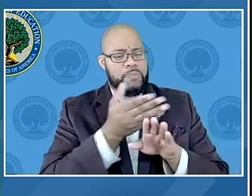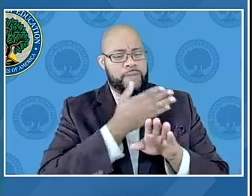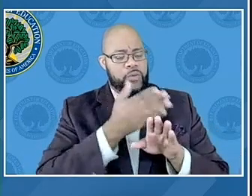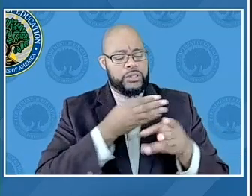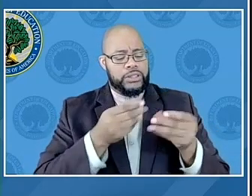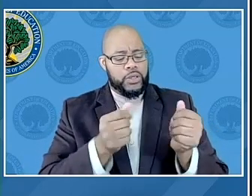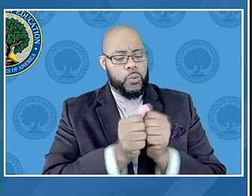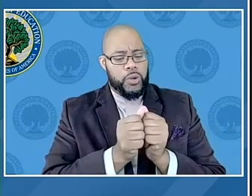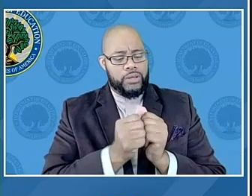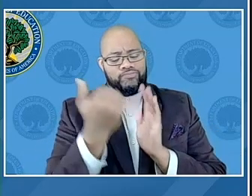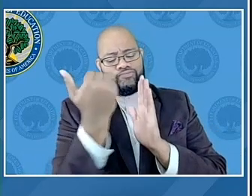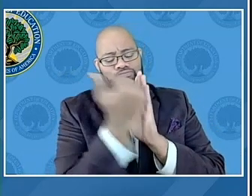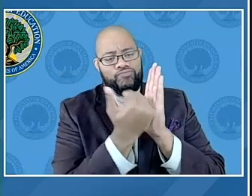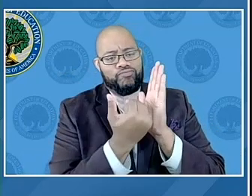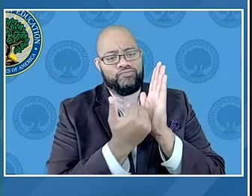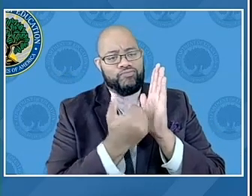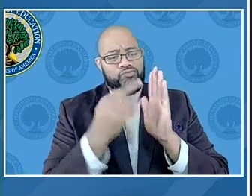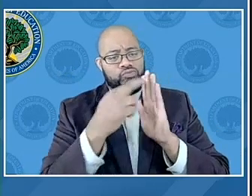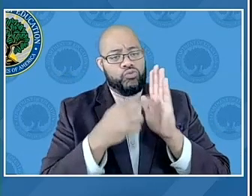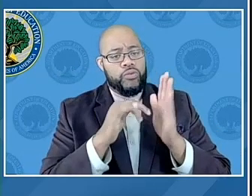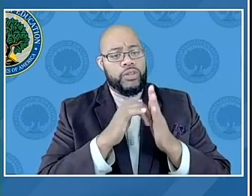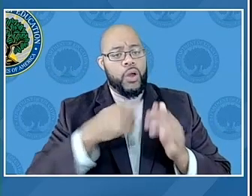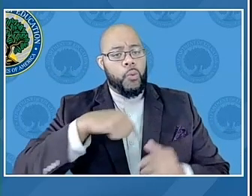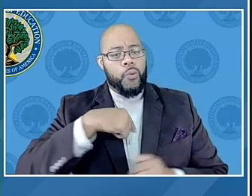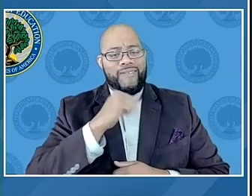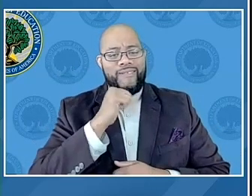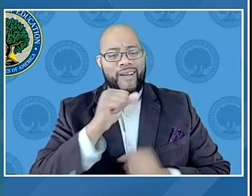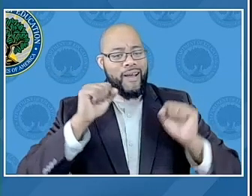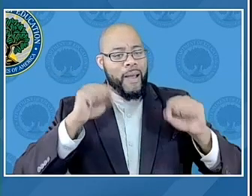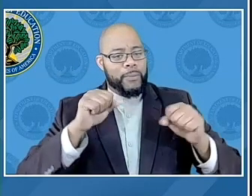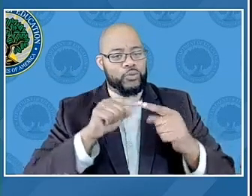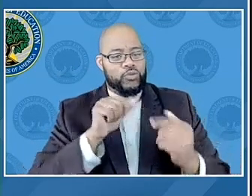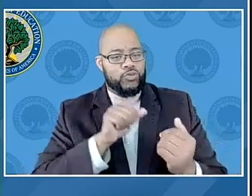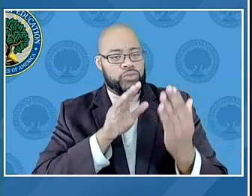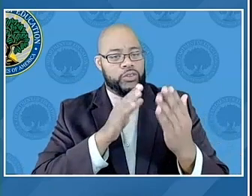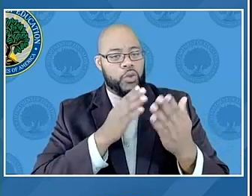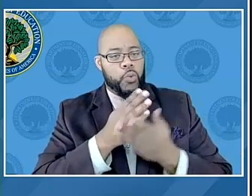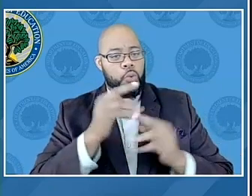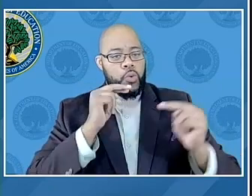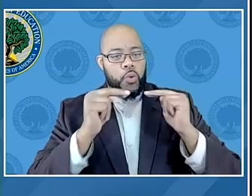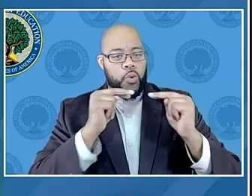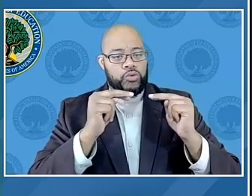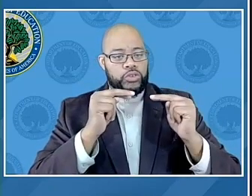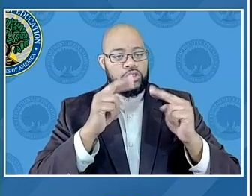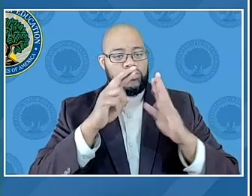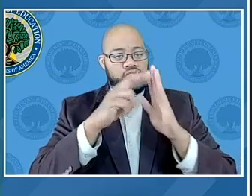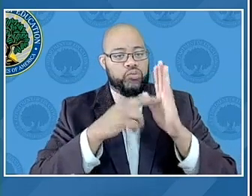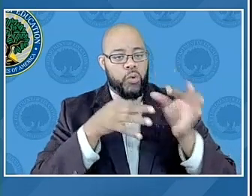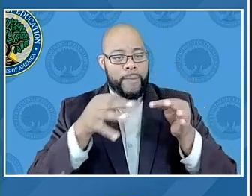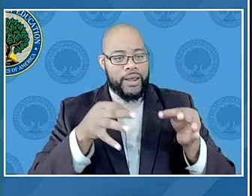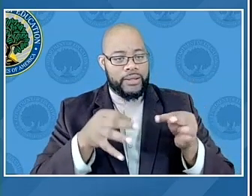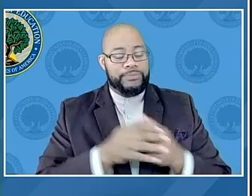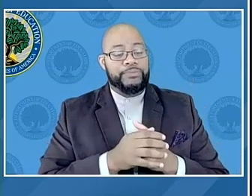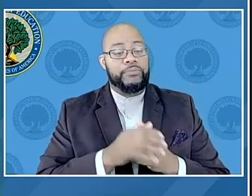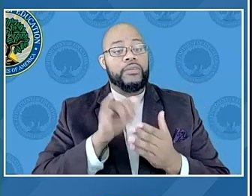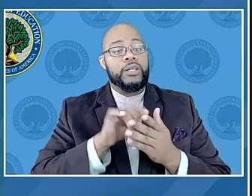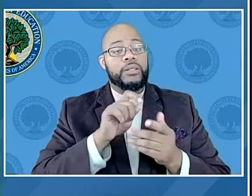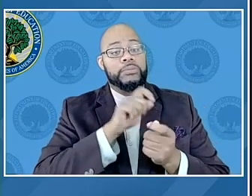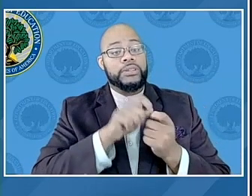provisions that we are not able to address through negotiated rulemaking. Those particular changes, such as Ben